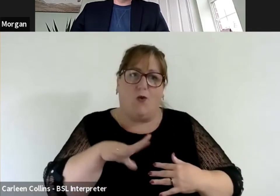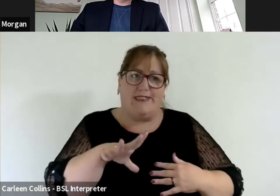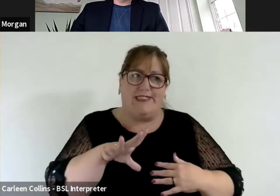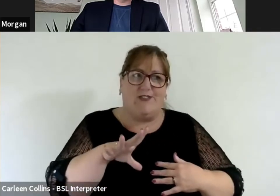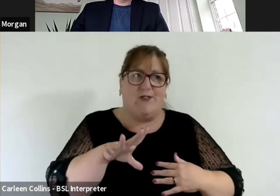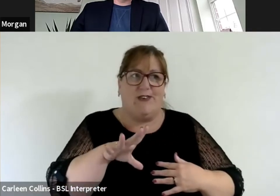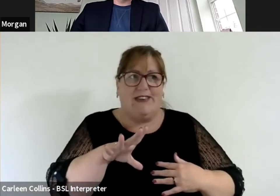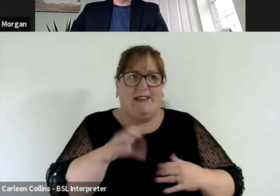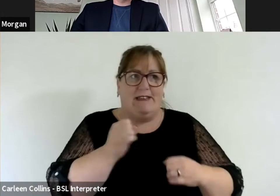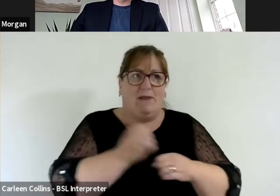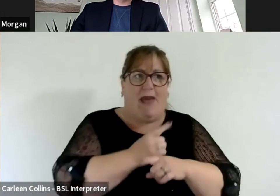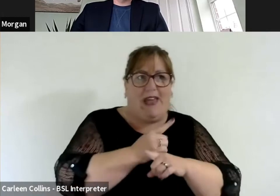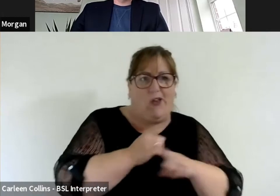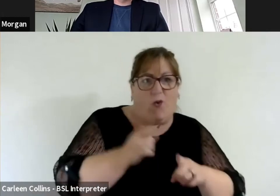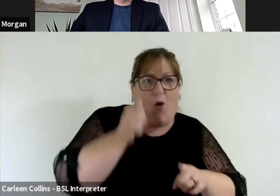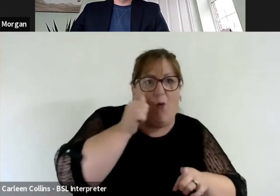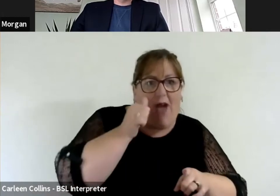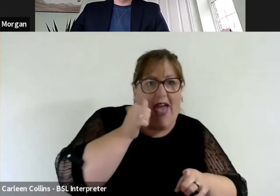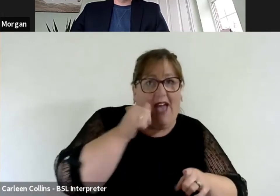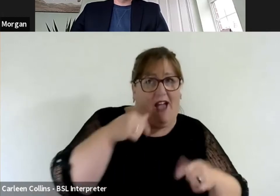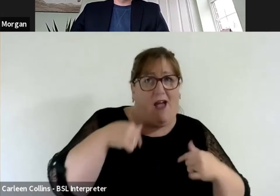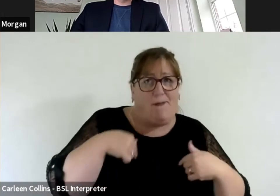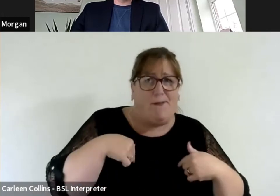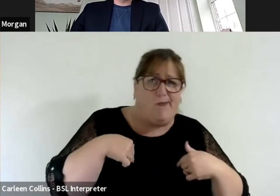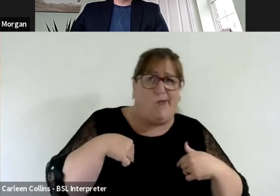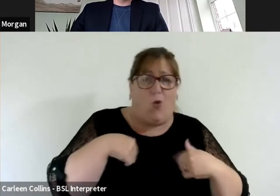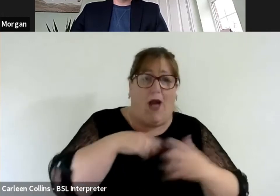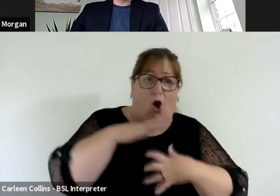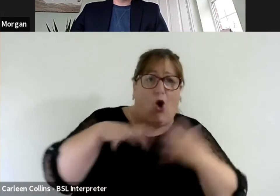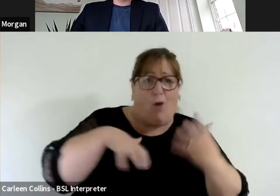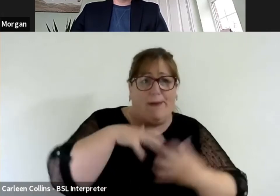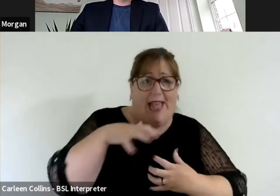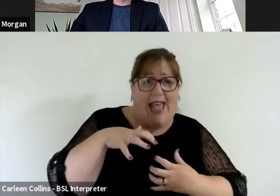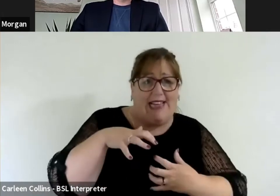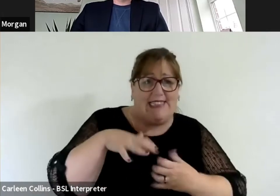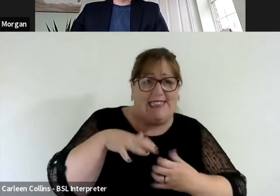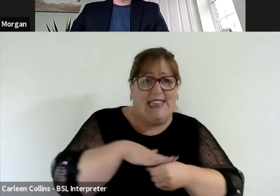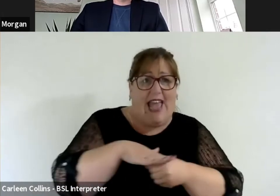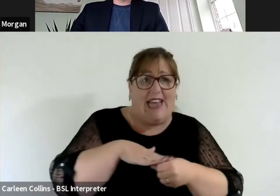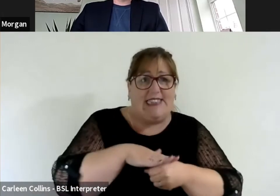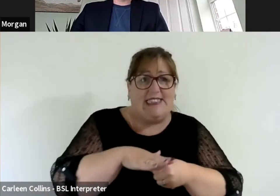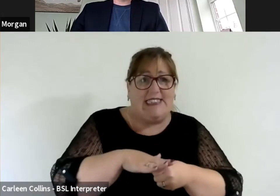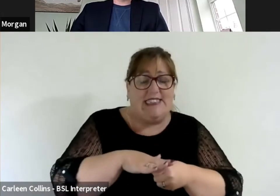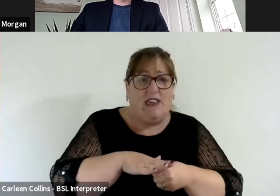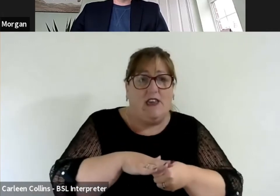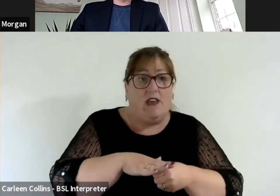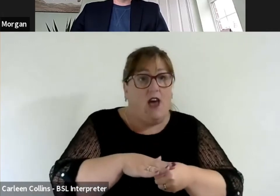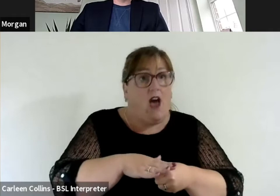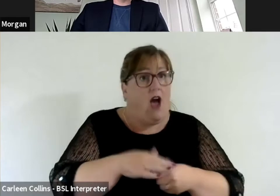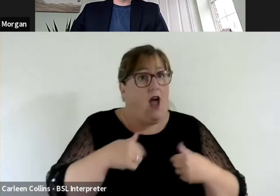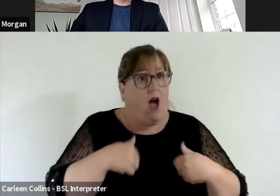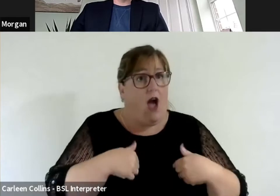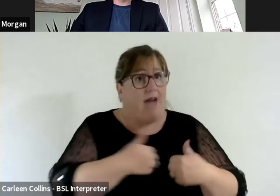kidney disease, suffer from anxiety and depression and all of these I do get support for, which I will talk about but I really wanted to height light, I'm quite a complex case.